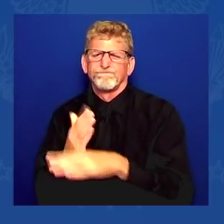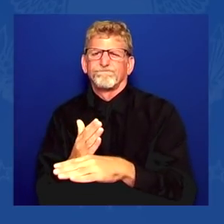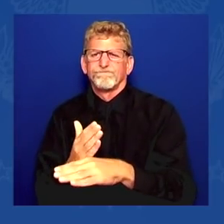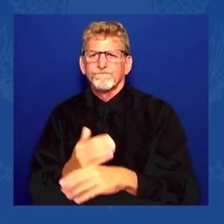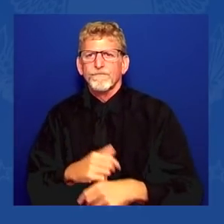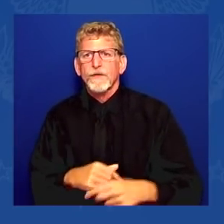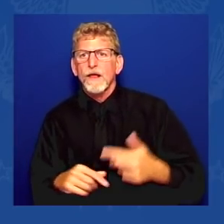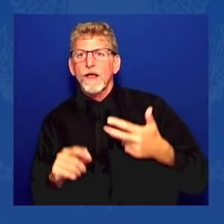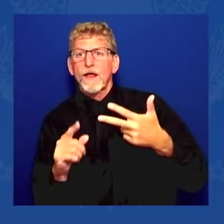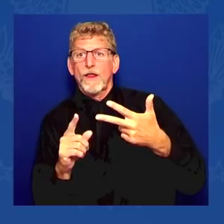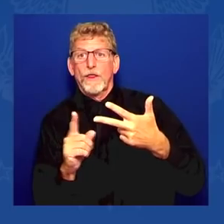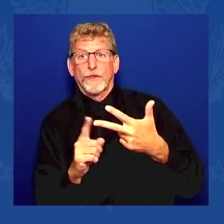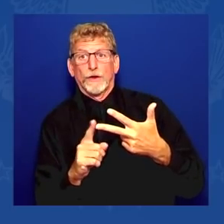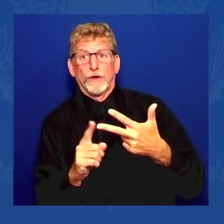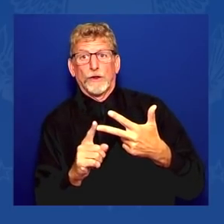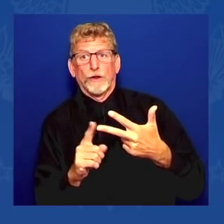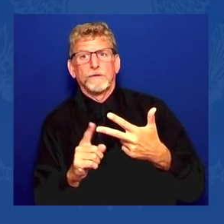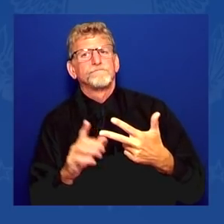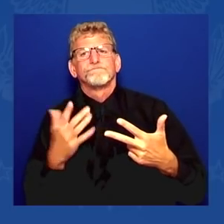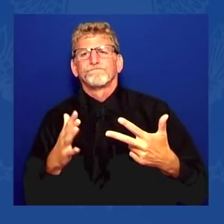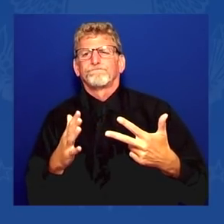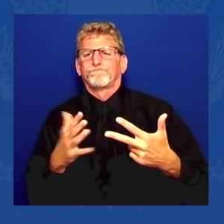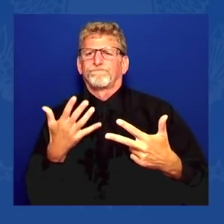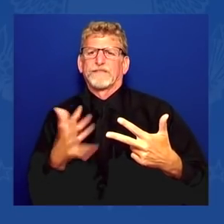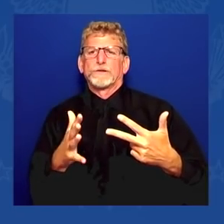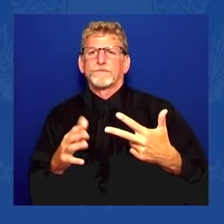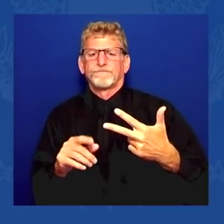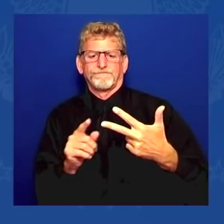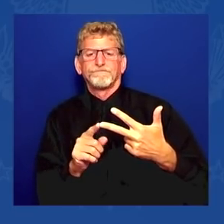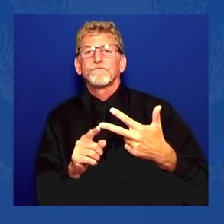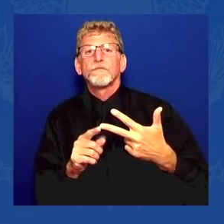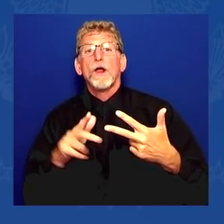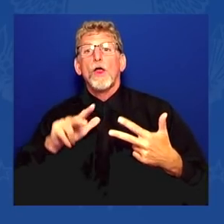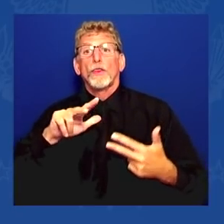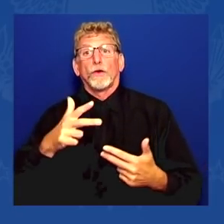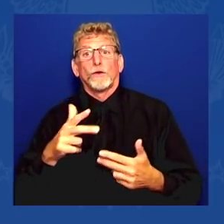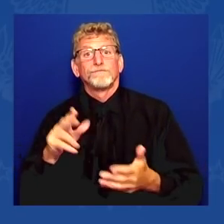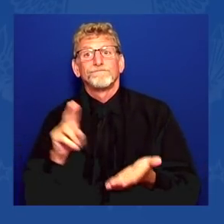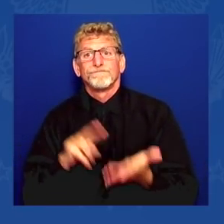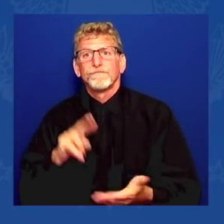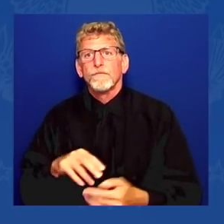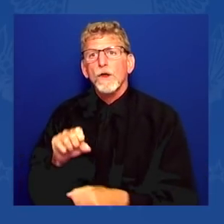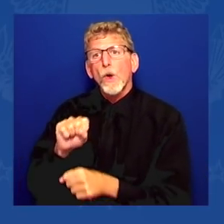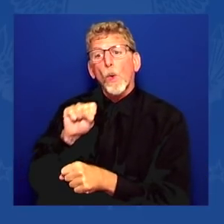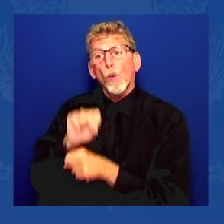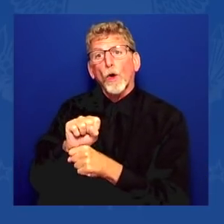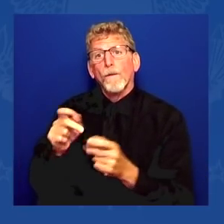hold employers accountable for workplace discrimination. As a nation, we continue to strive toward